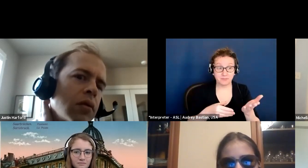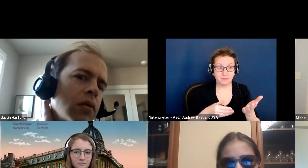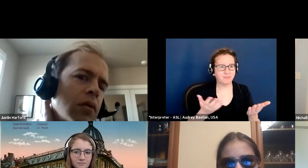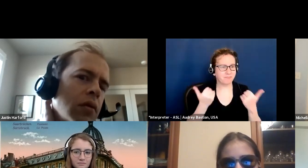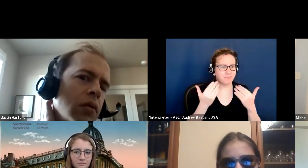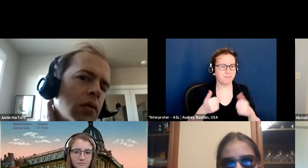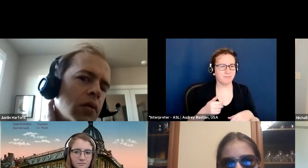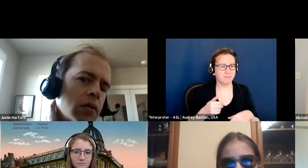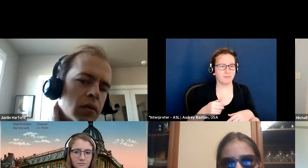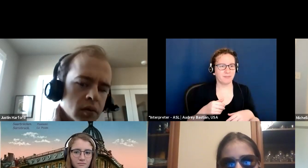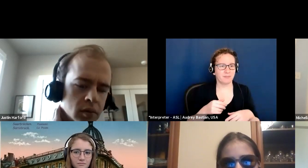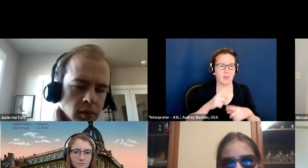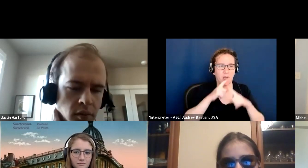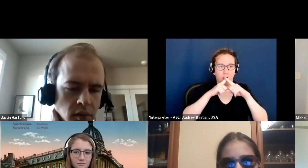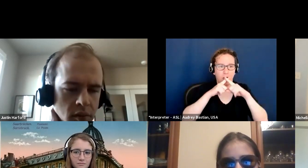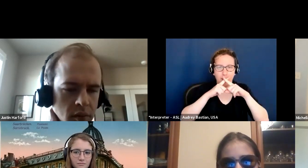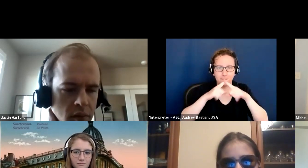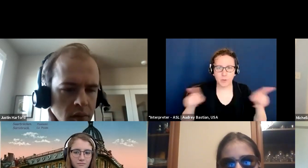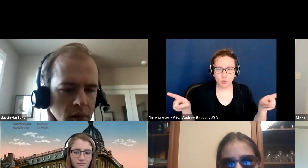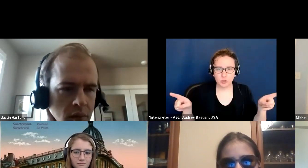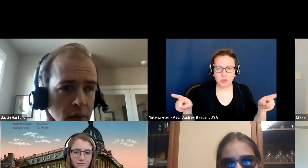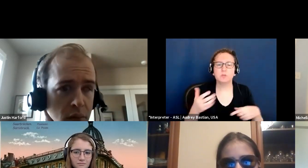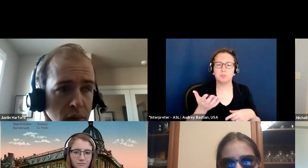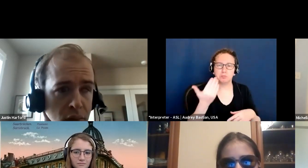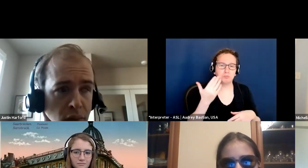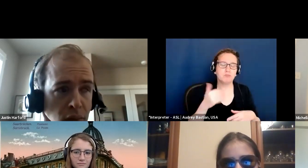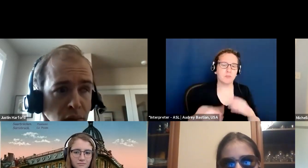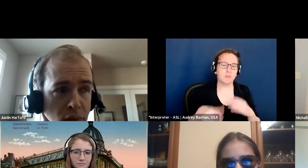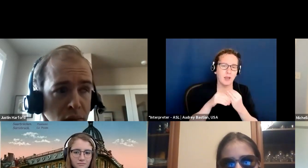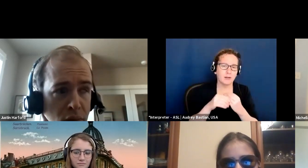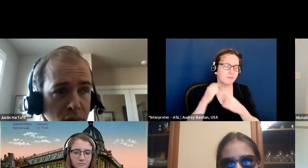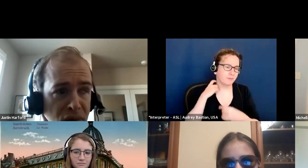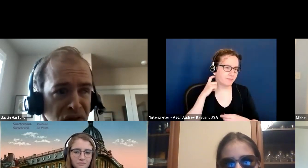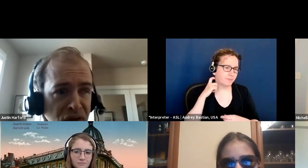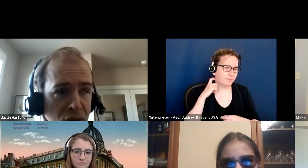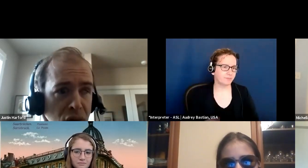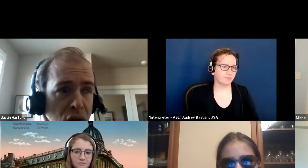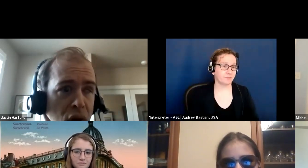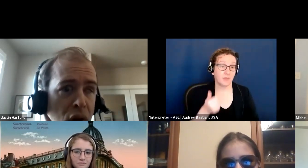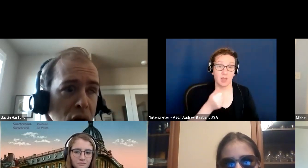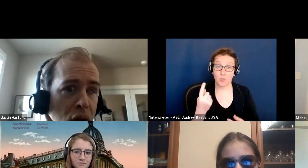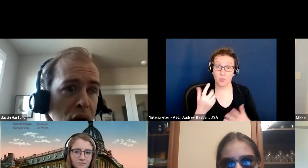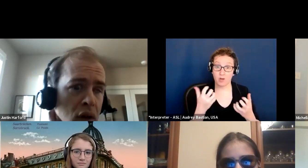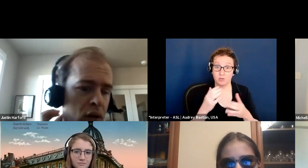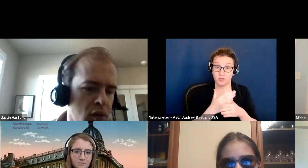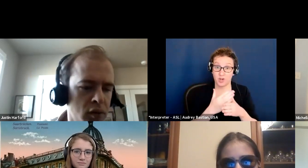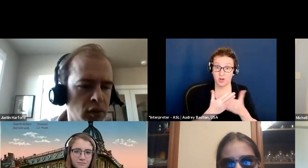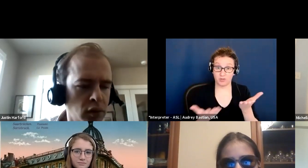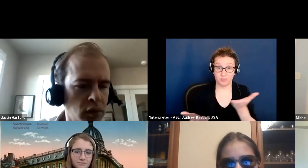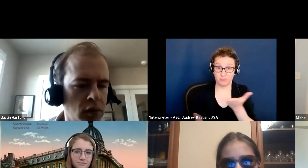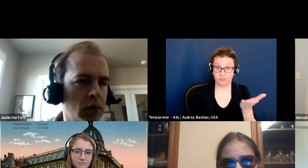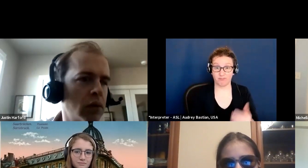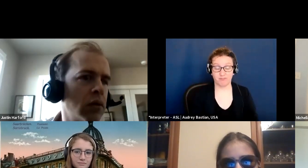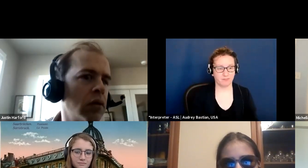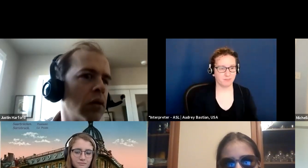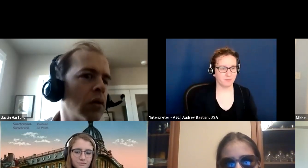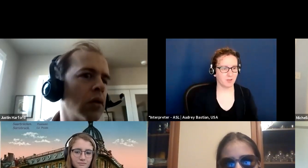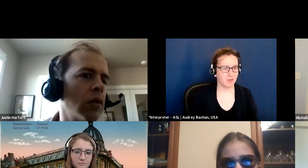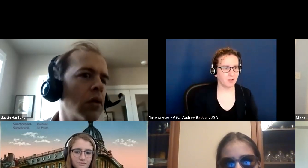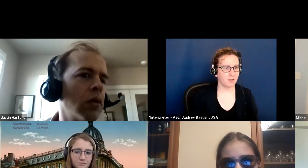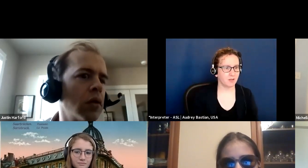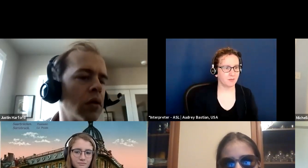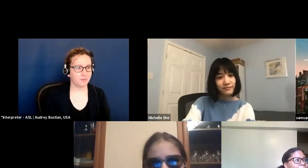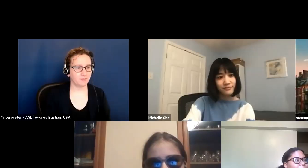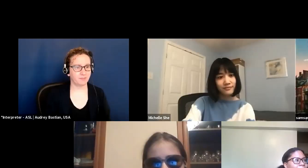unmute yourself and add. But yes. Does anybody want to share anything that made you feel safe or